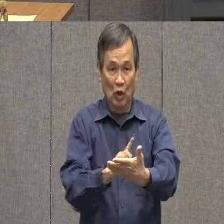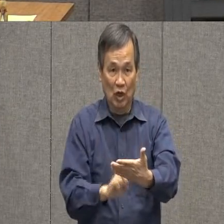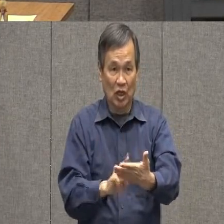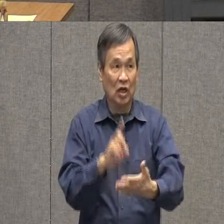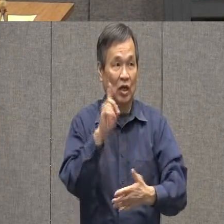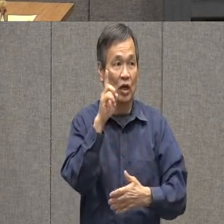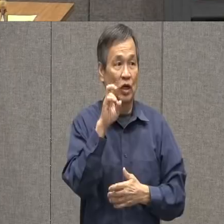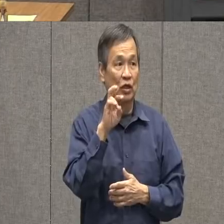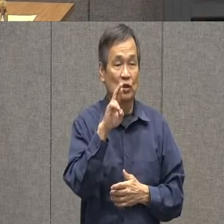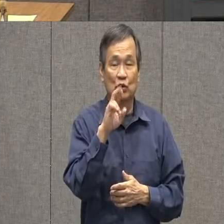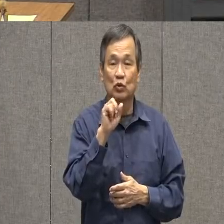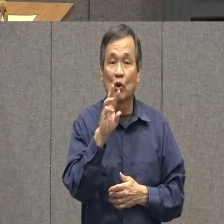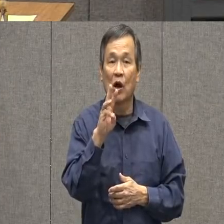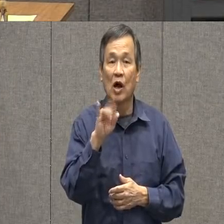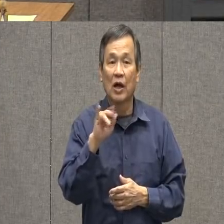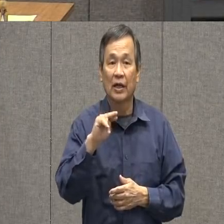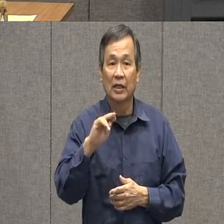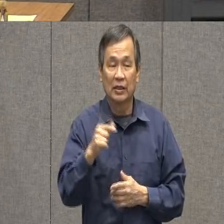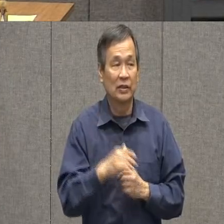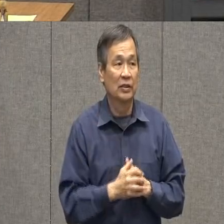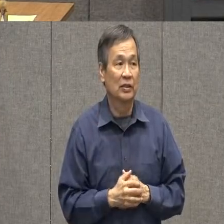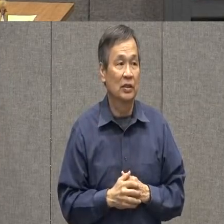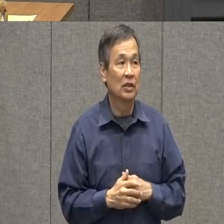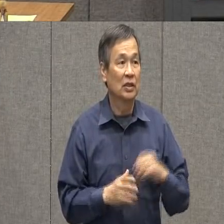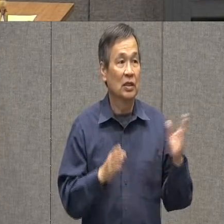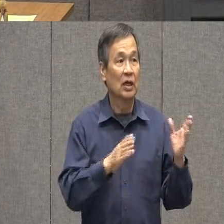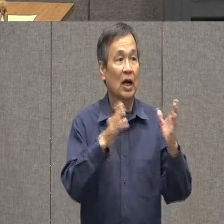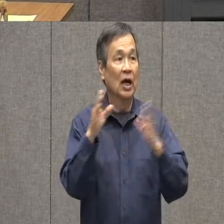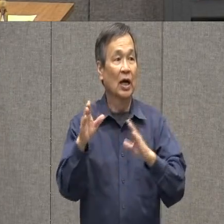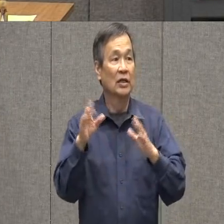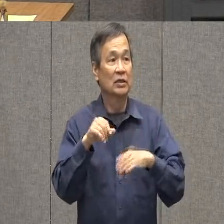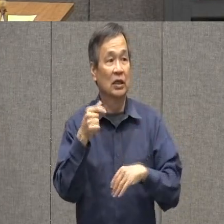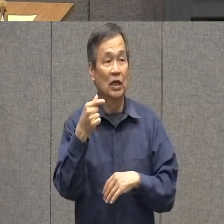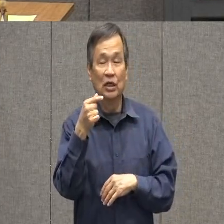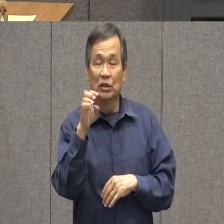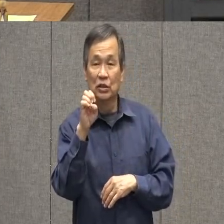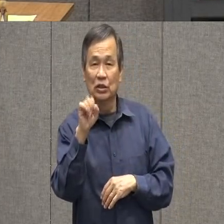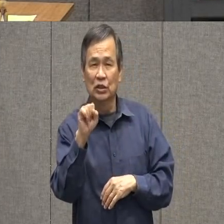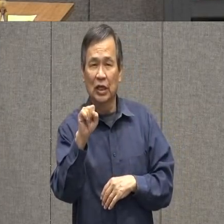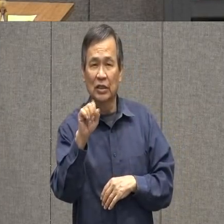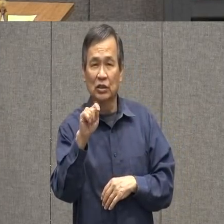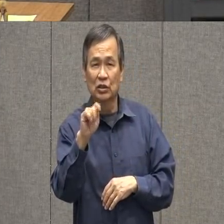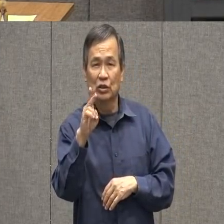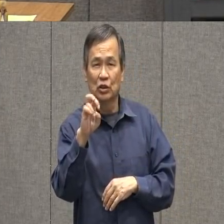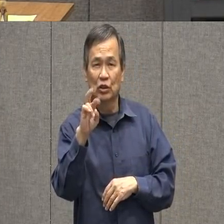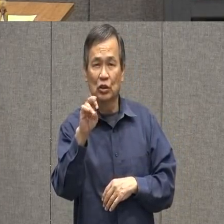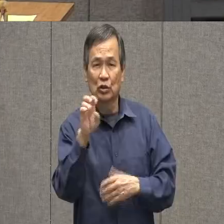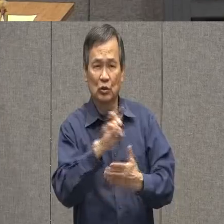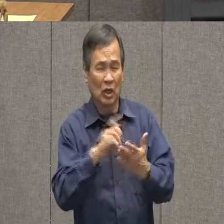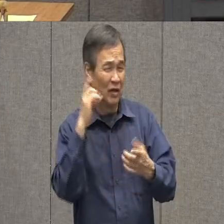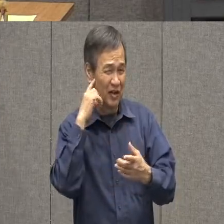Any my favorite being gesture drawing. So, has anyone ever heard of gesture drawing before? I haven't.